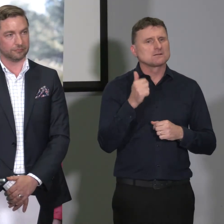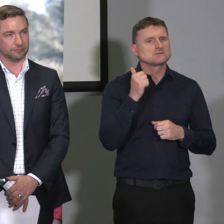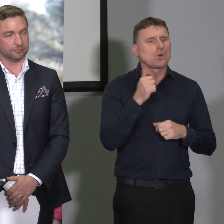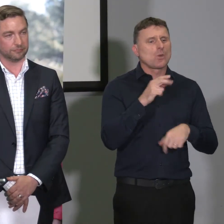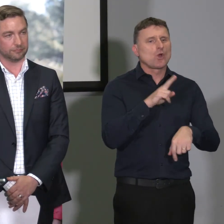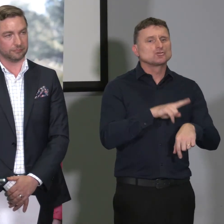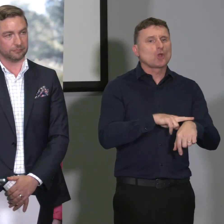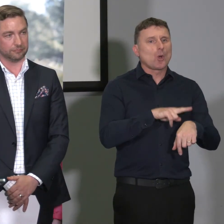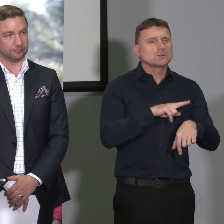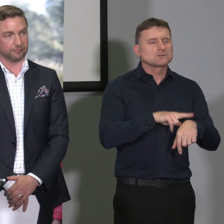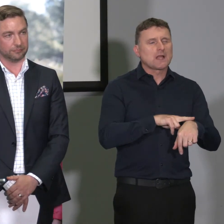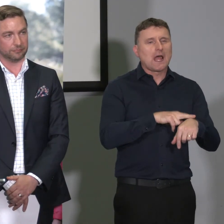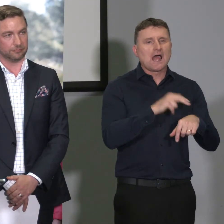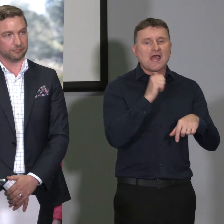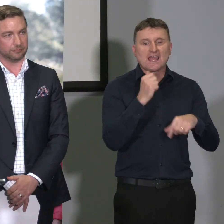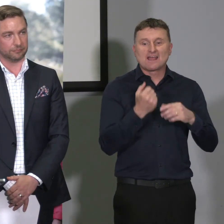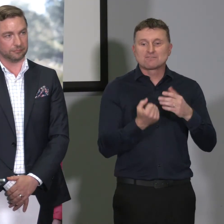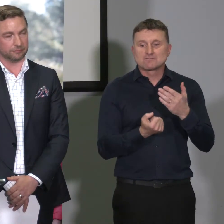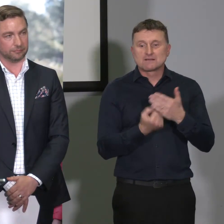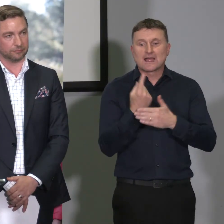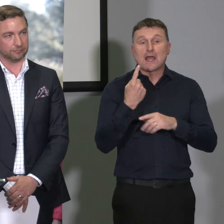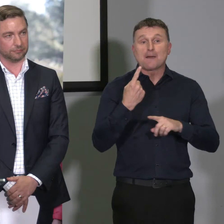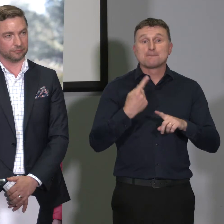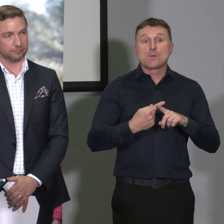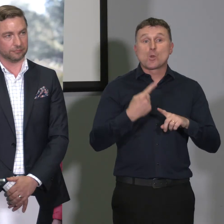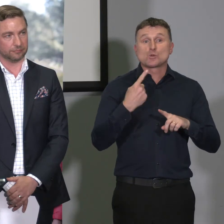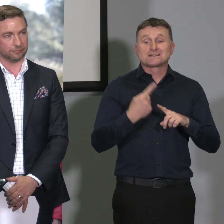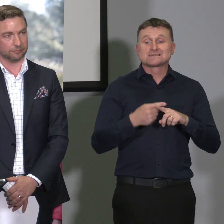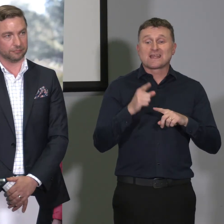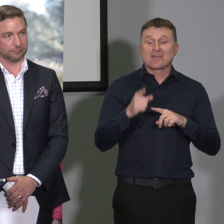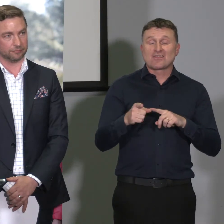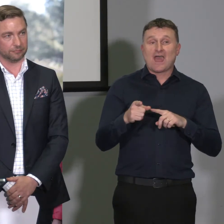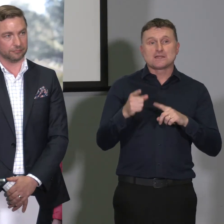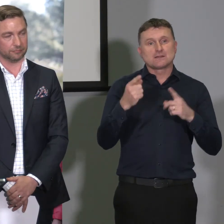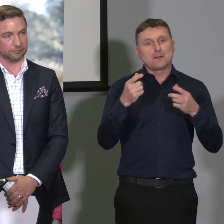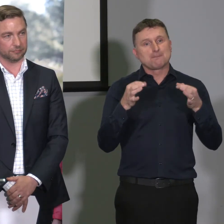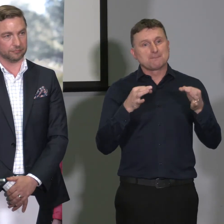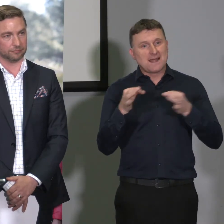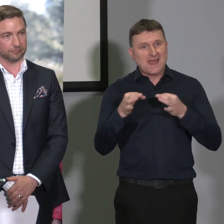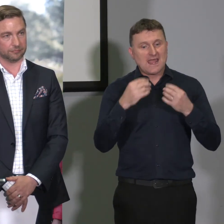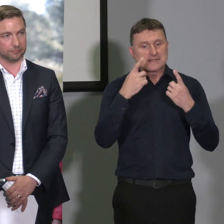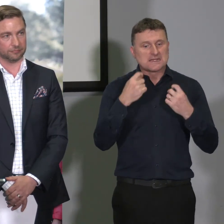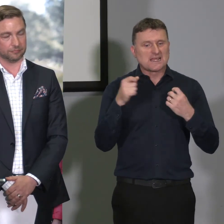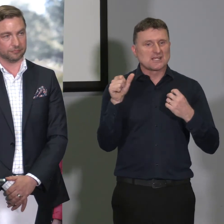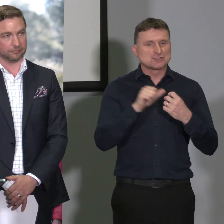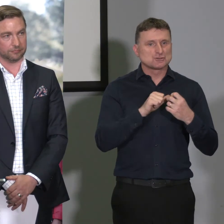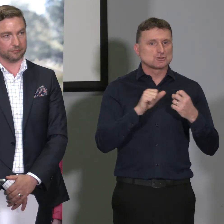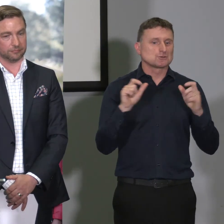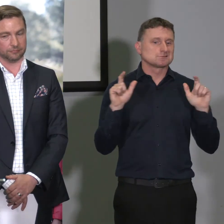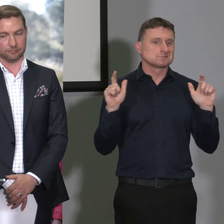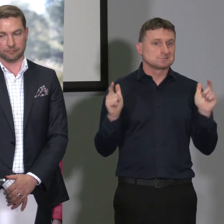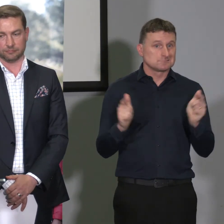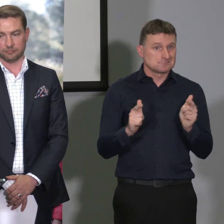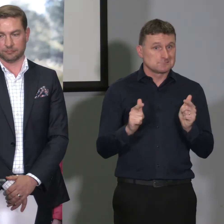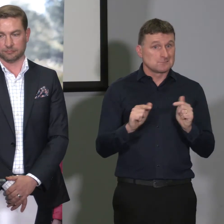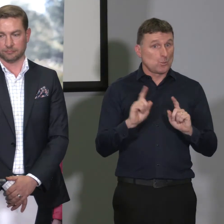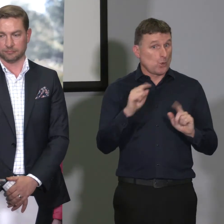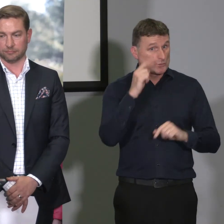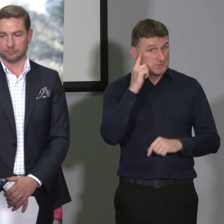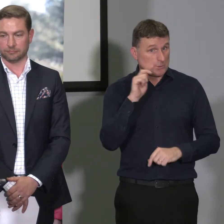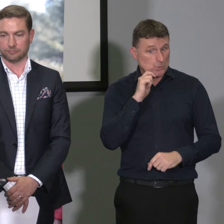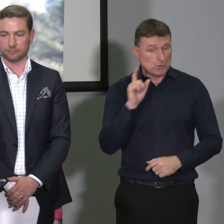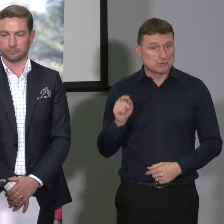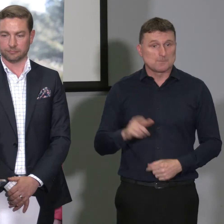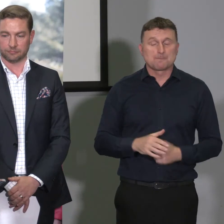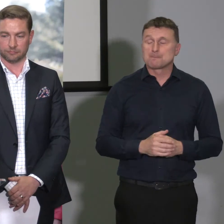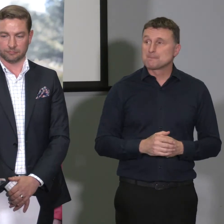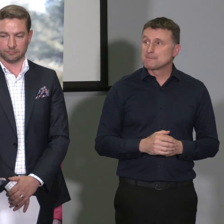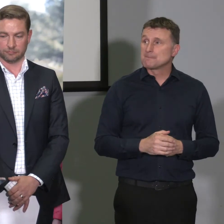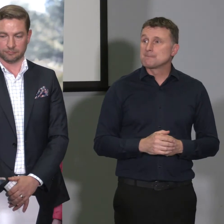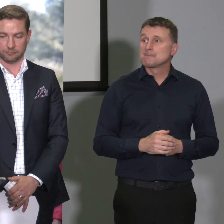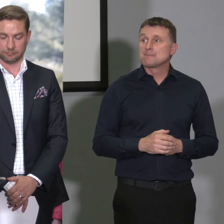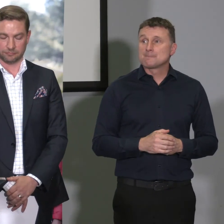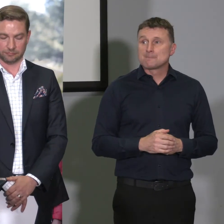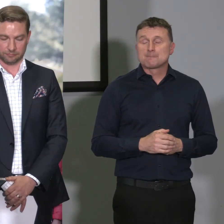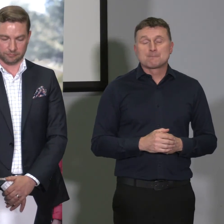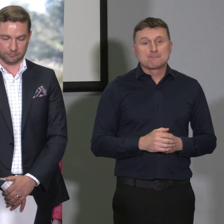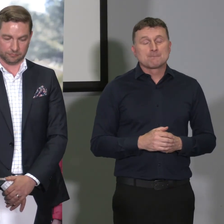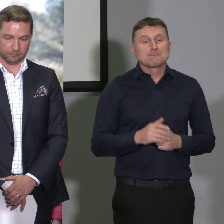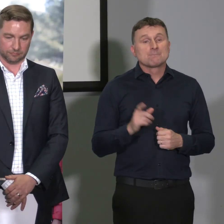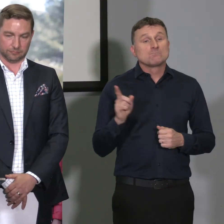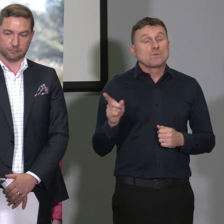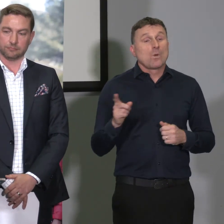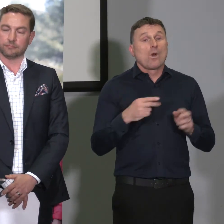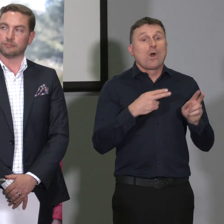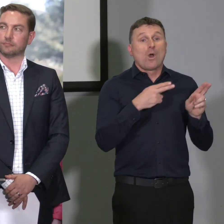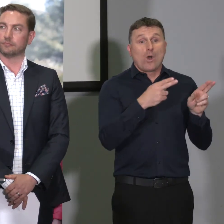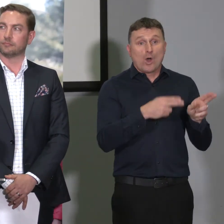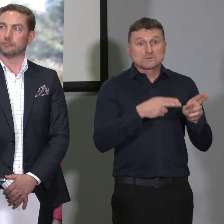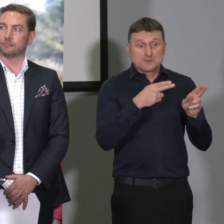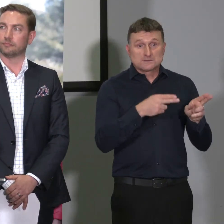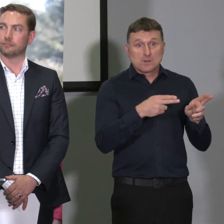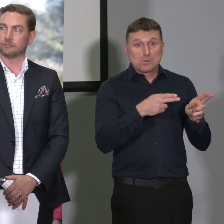be scaled.